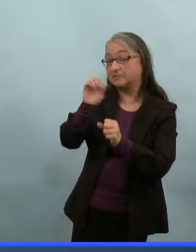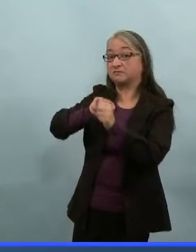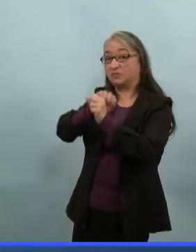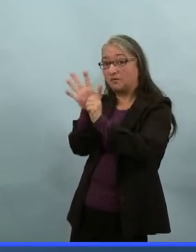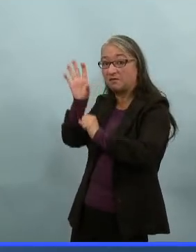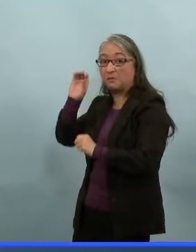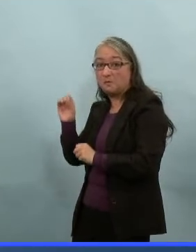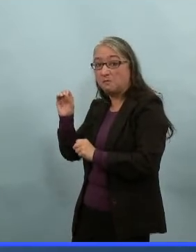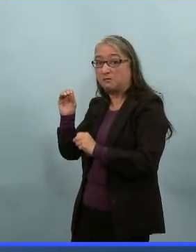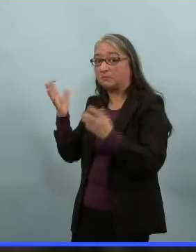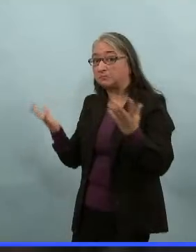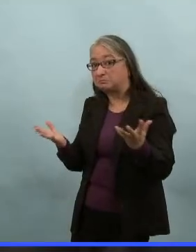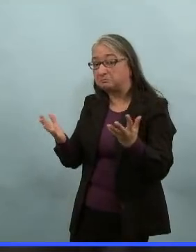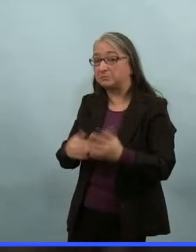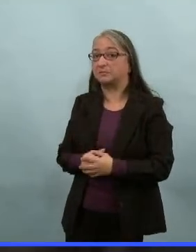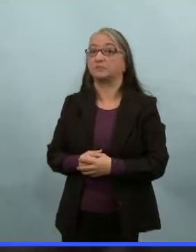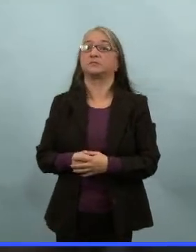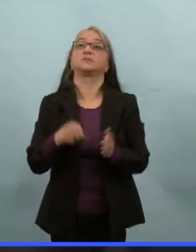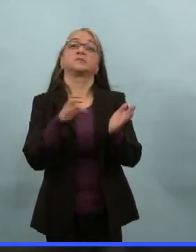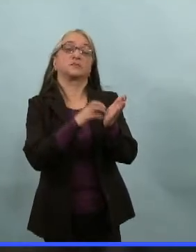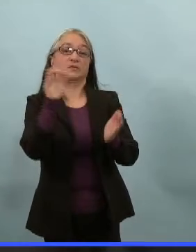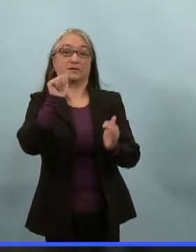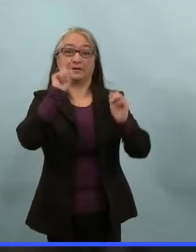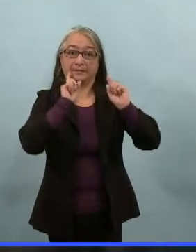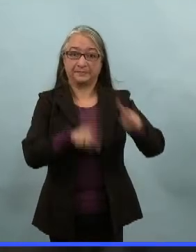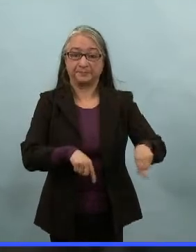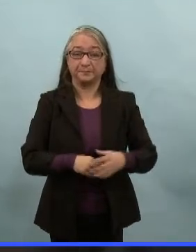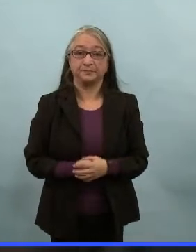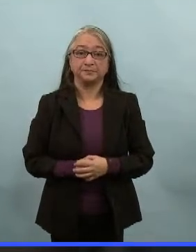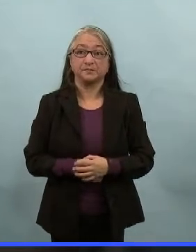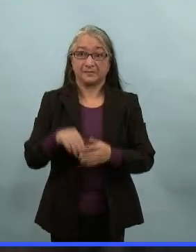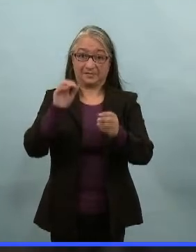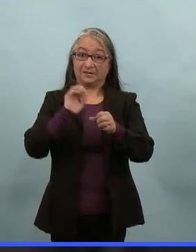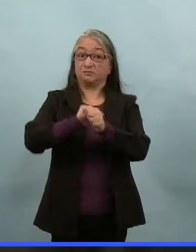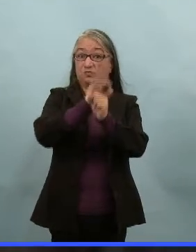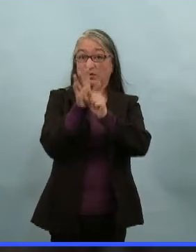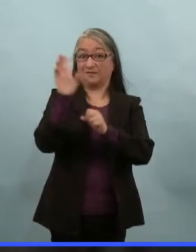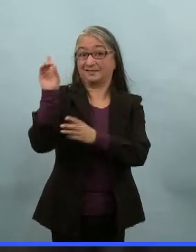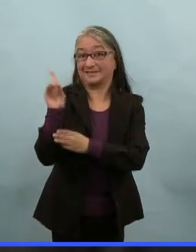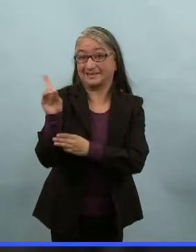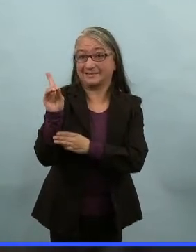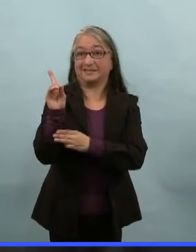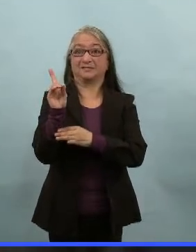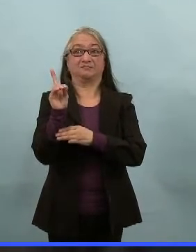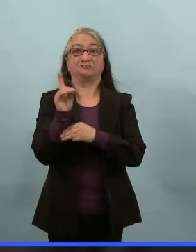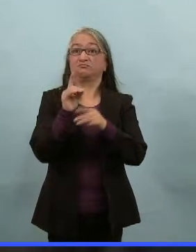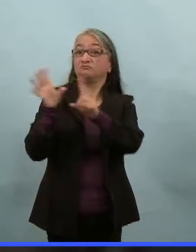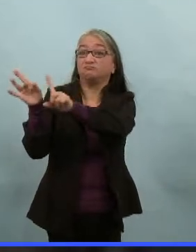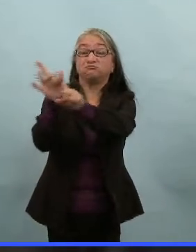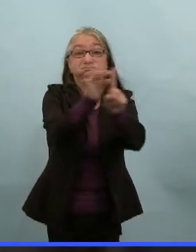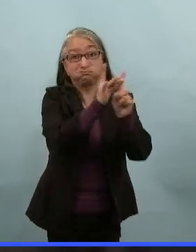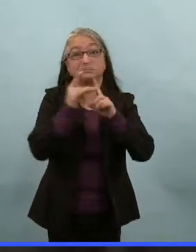so delta is still circulating in manitoba at a provincial level most of our cases are omicron